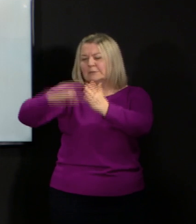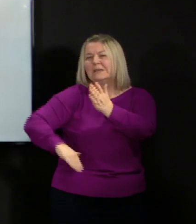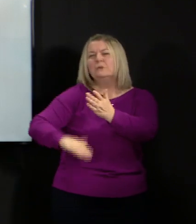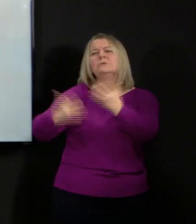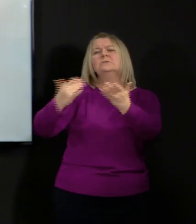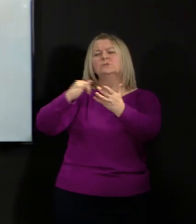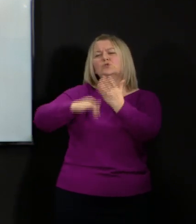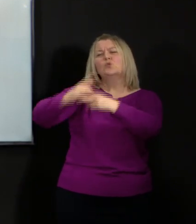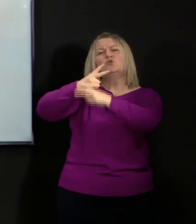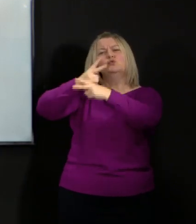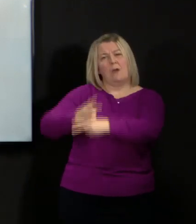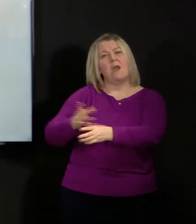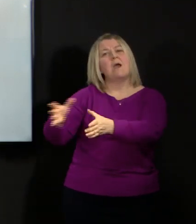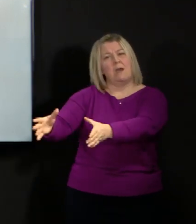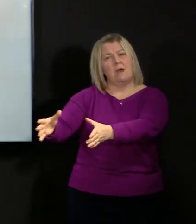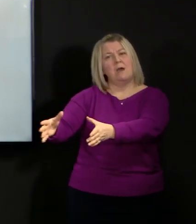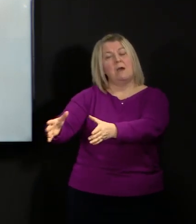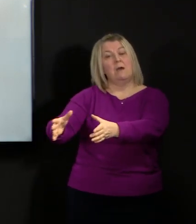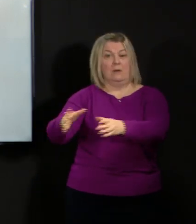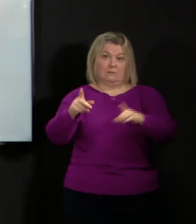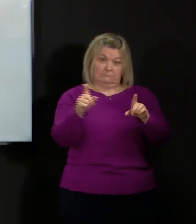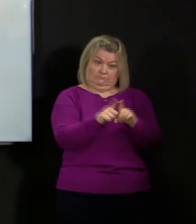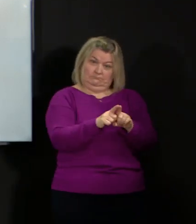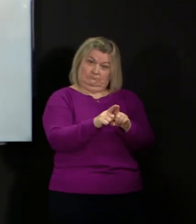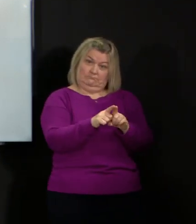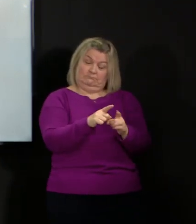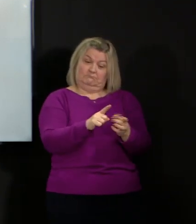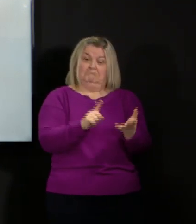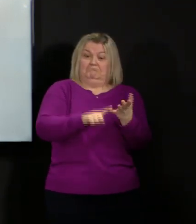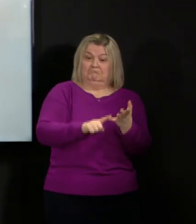In addition we have people coming forward who are physiotherapists,